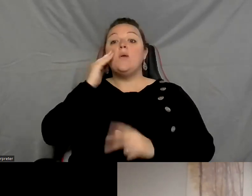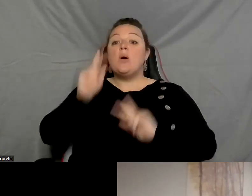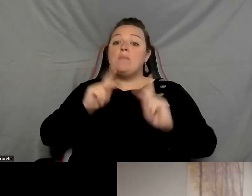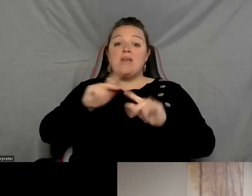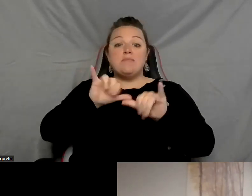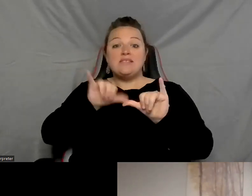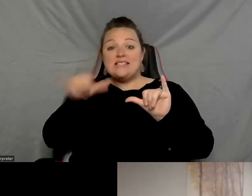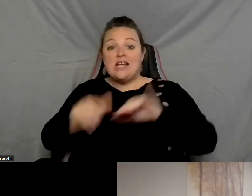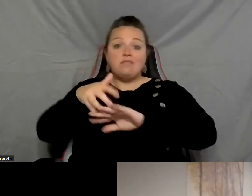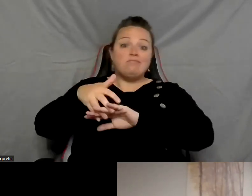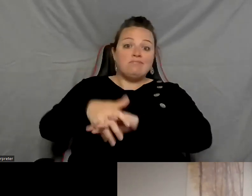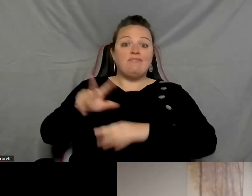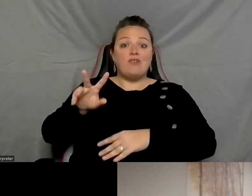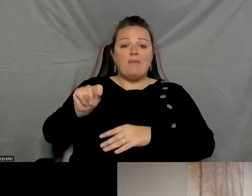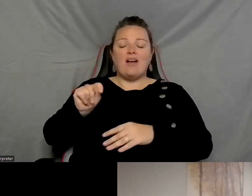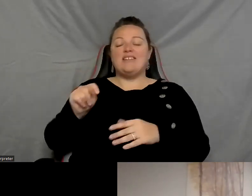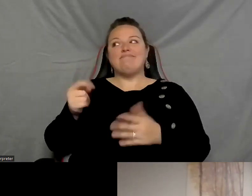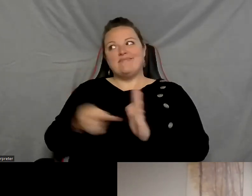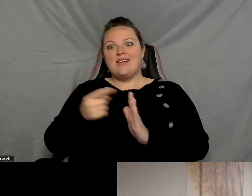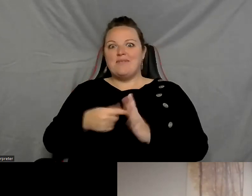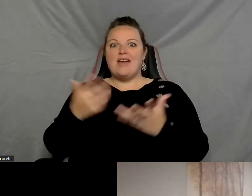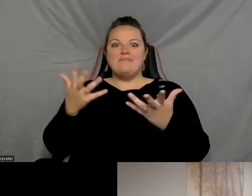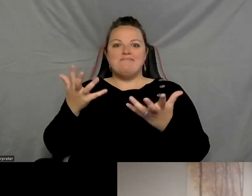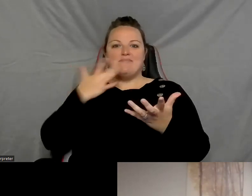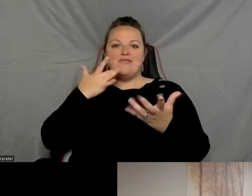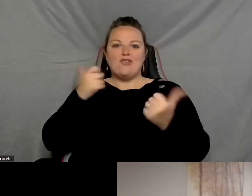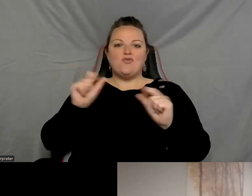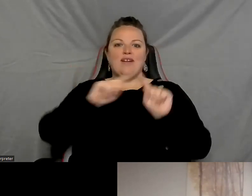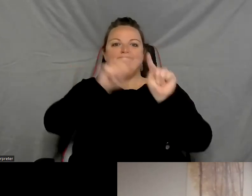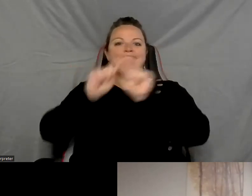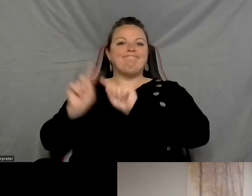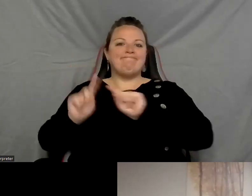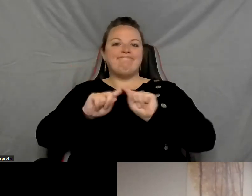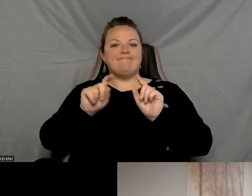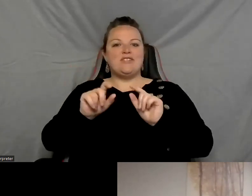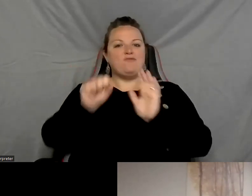Sometimes, they want to try their luck elsewhere. So we do need the help now. We want to meet